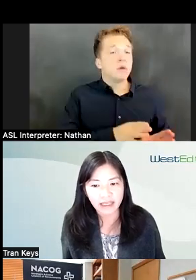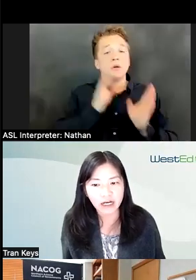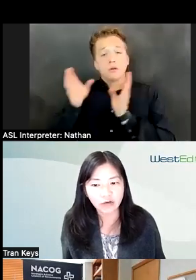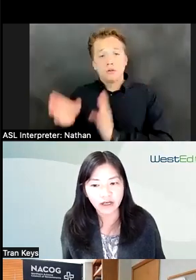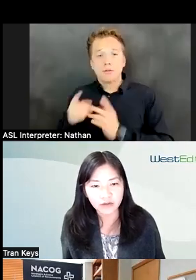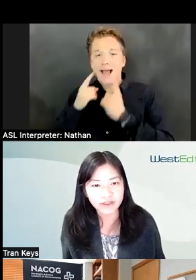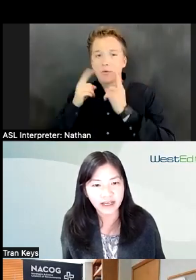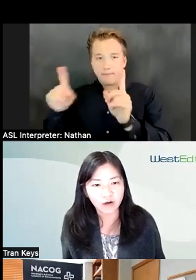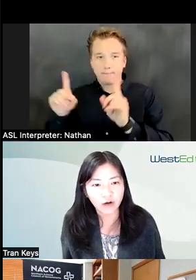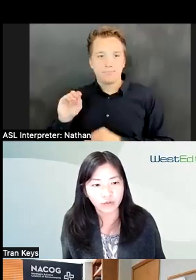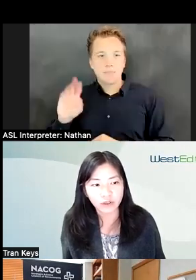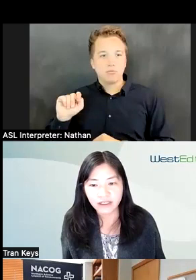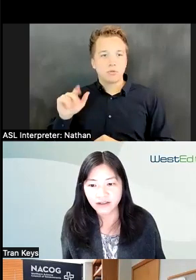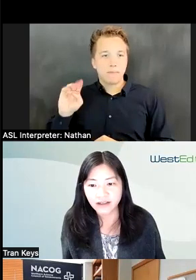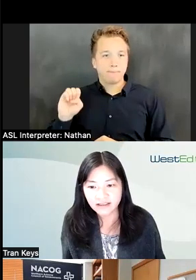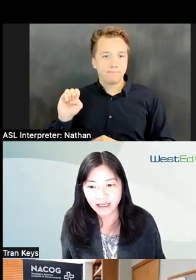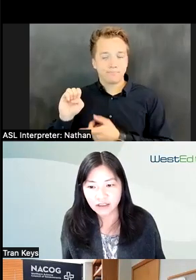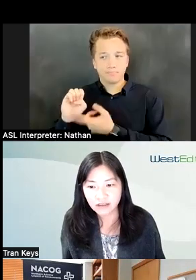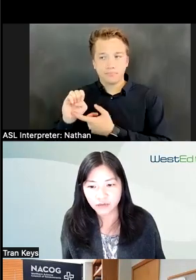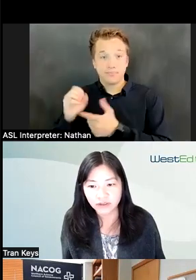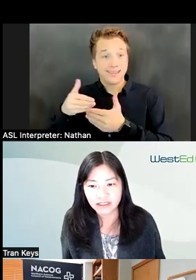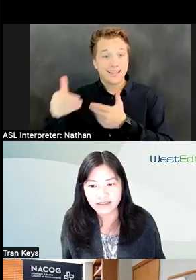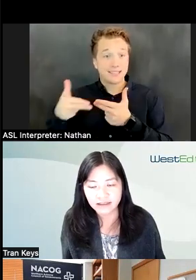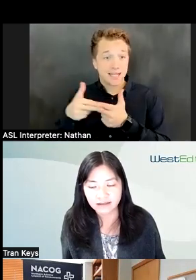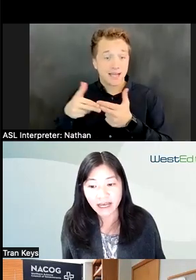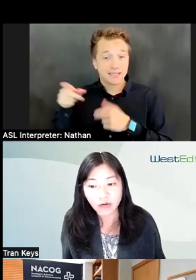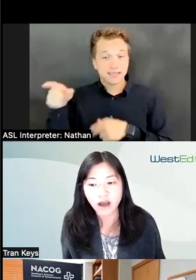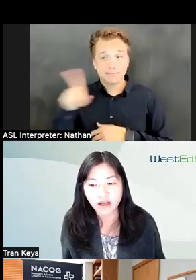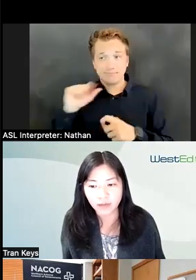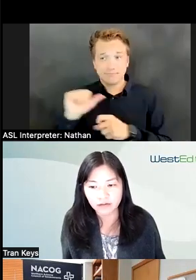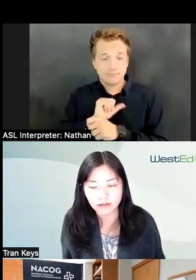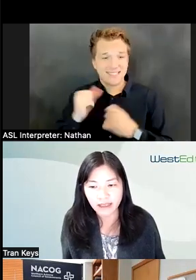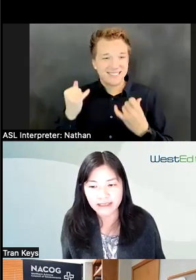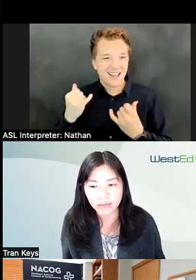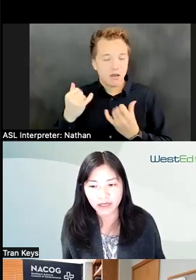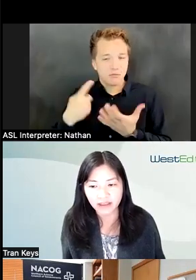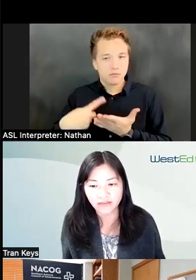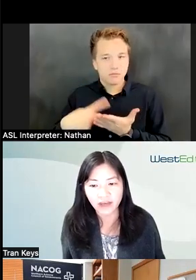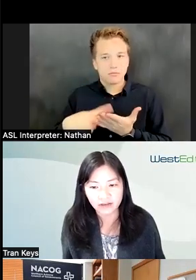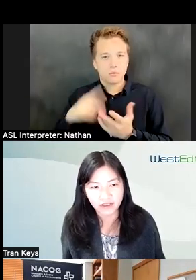And outcomes, in the next slide, is now we're talking about examining the effectiveness